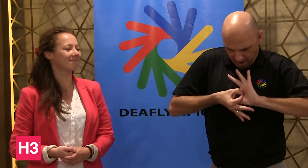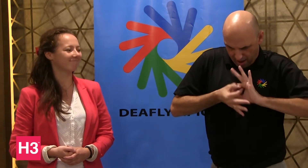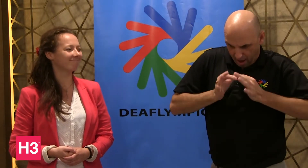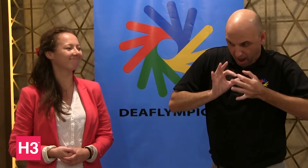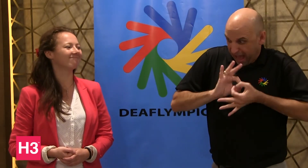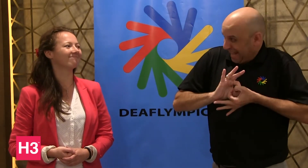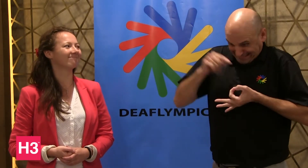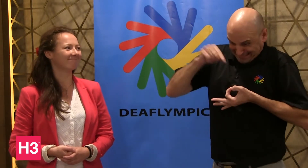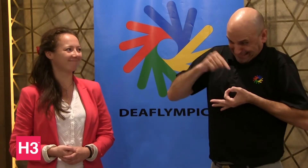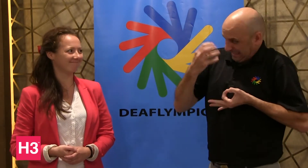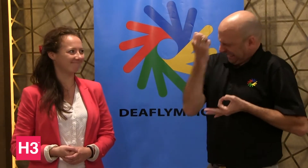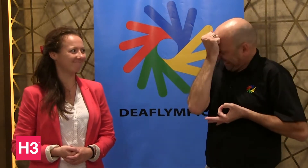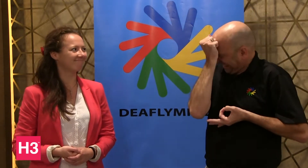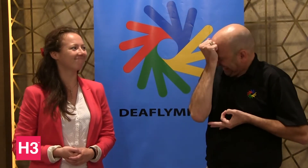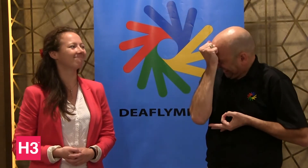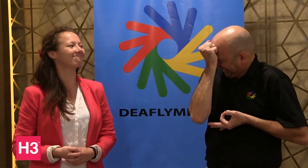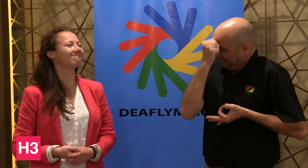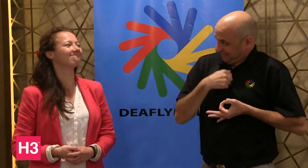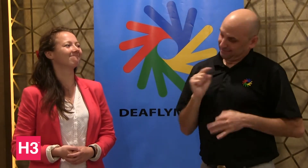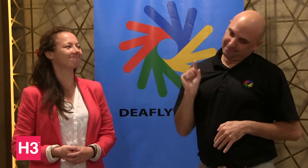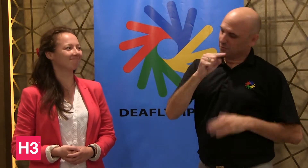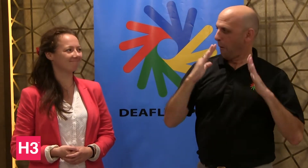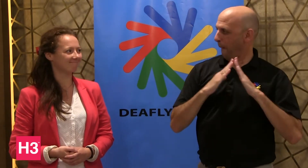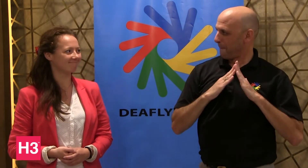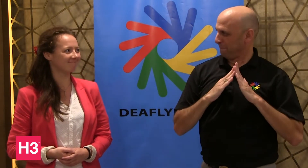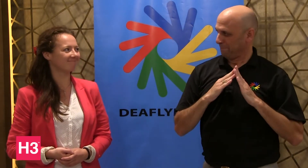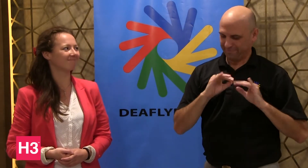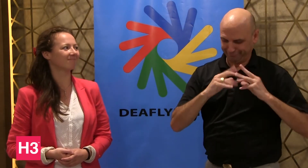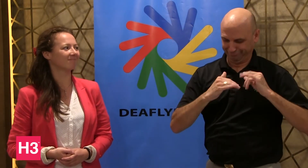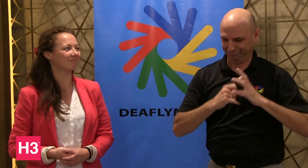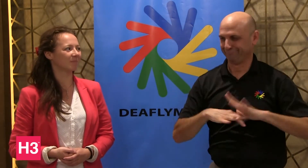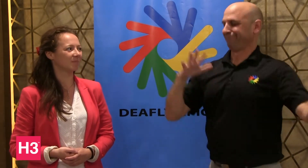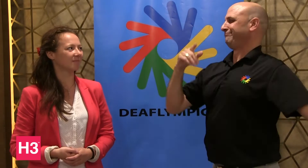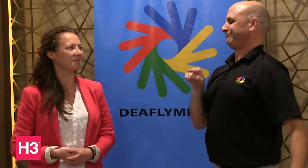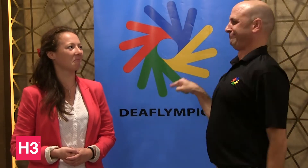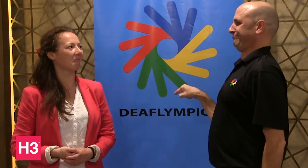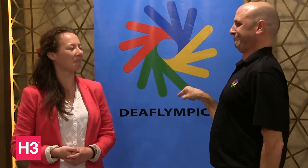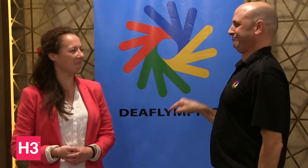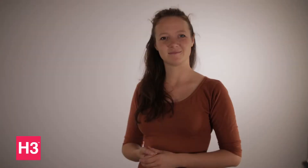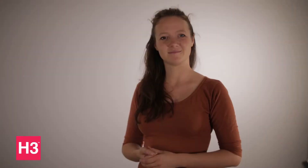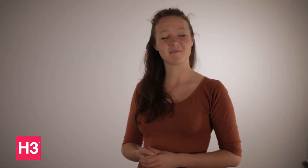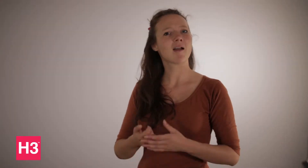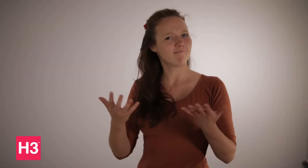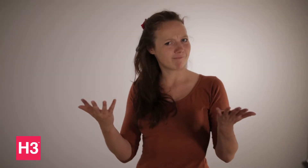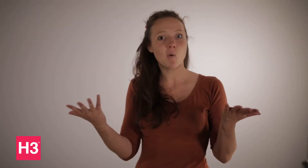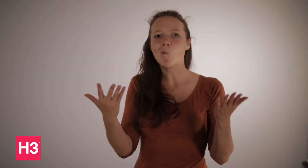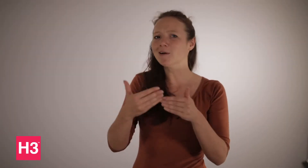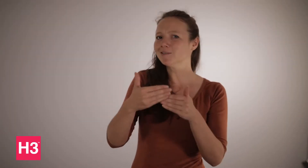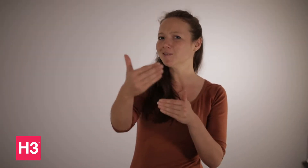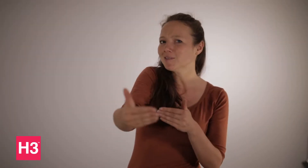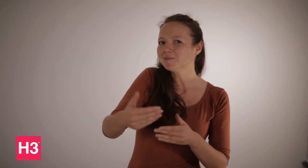a logo. The sign was without linking fingers [shows sign]. Thanks to Donalda for making that impression in my memory! So, what’s next?